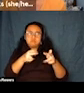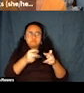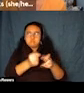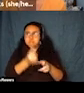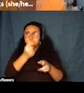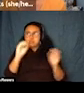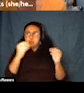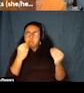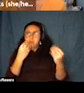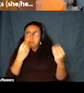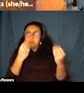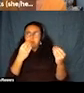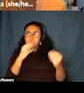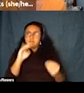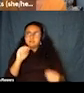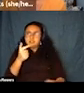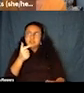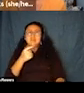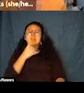We offer a quiet room in the venue, which is a place